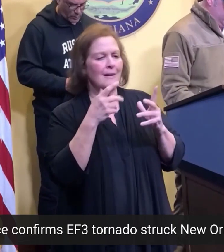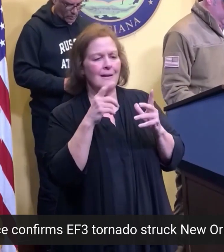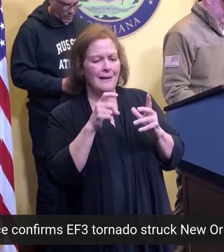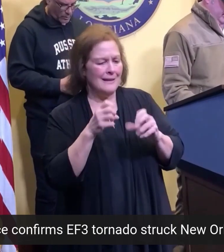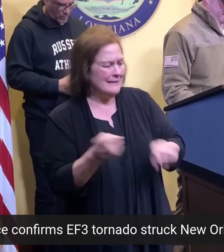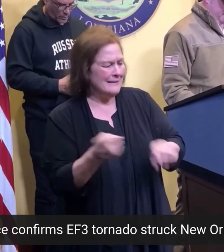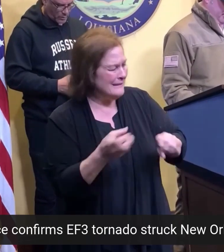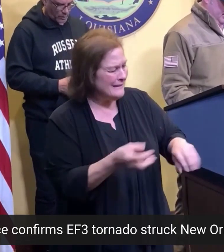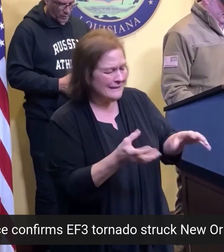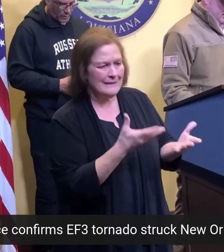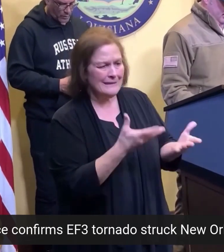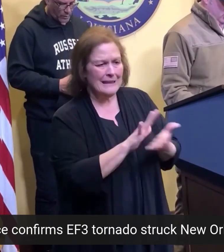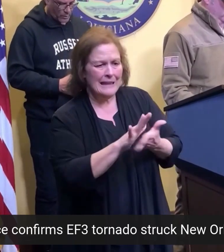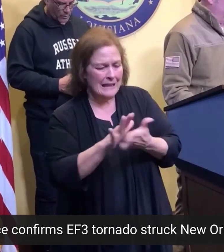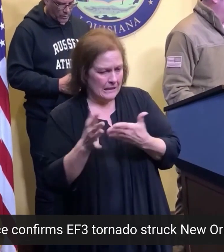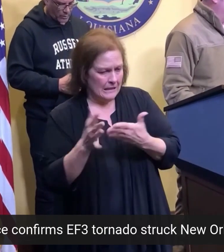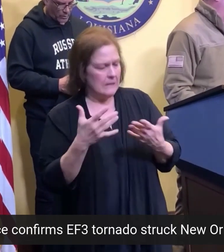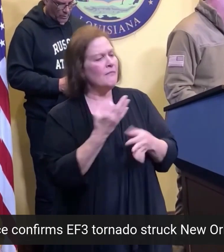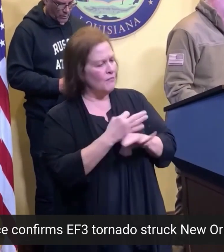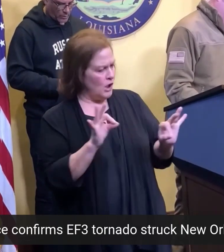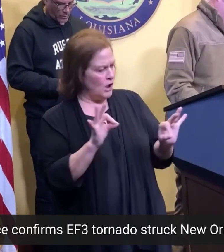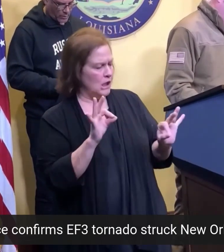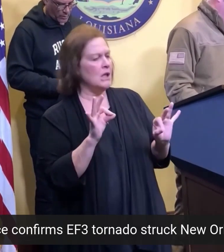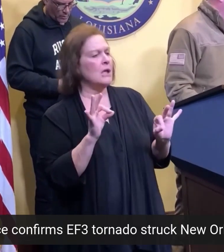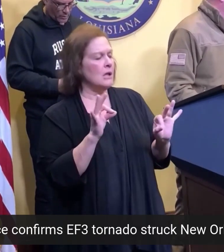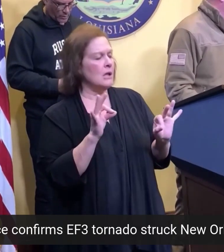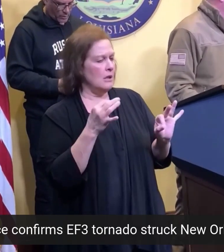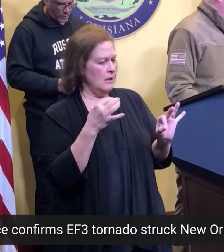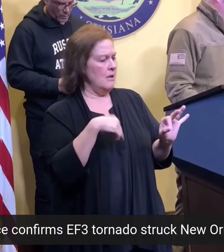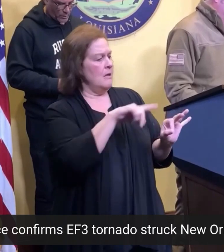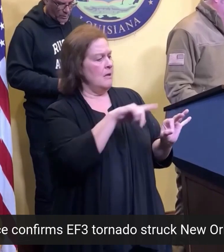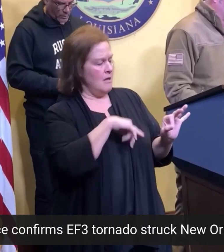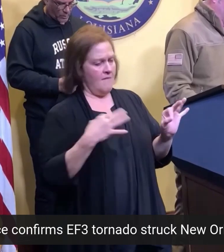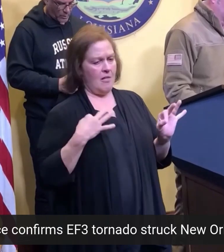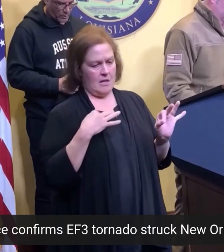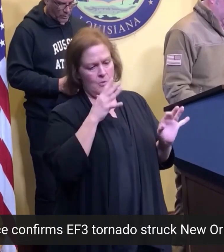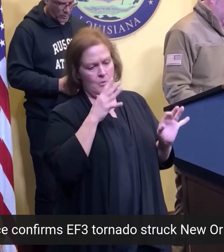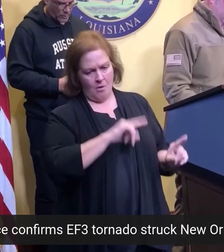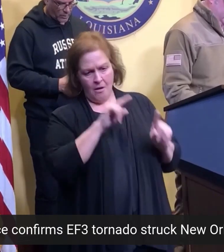uh but you know services up you know it's a volunteer service that's not absolutely guaranteed